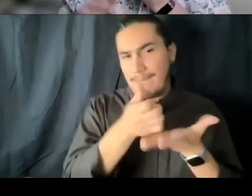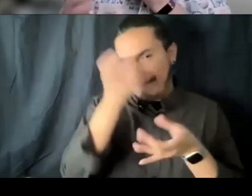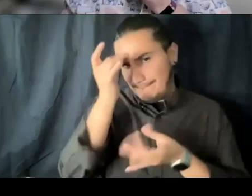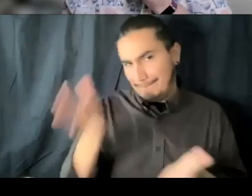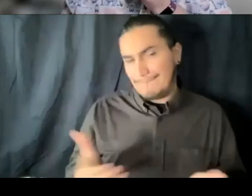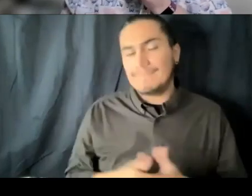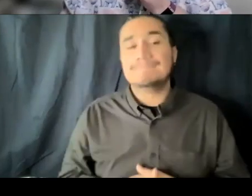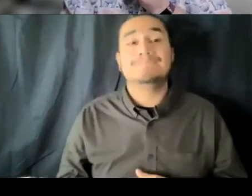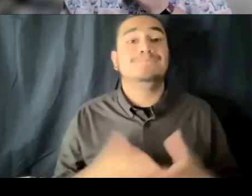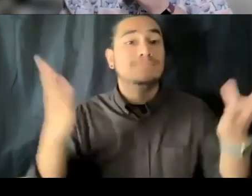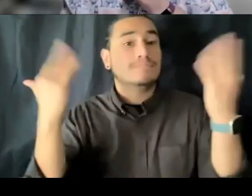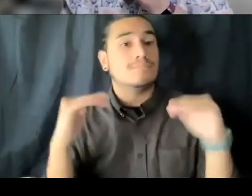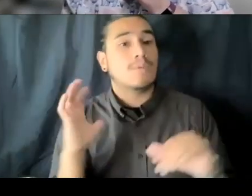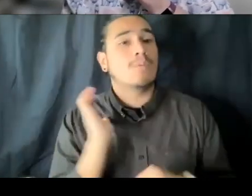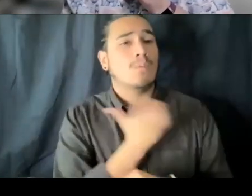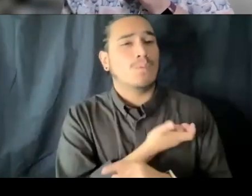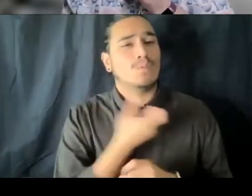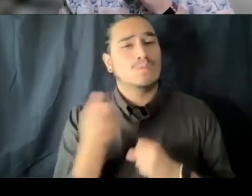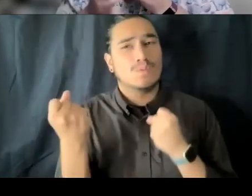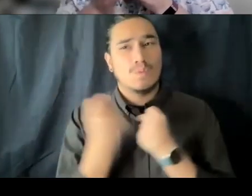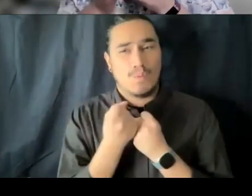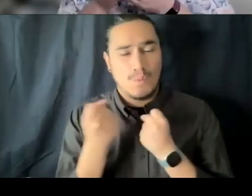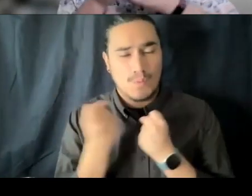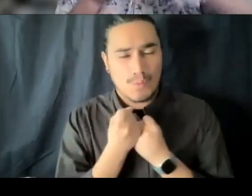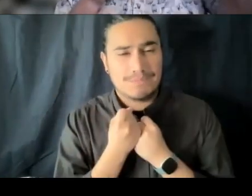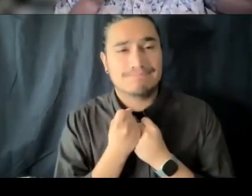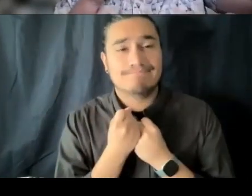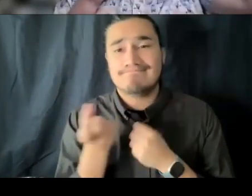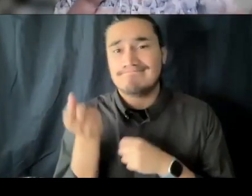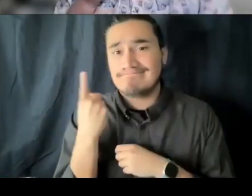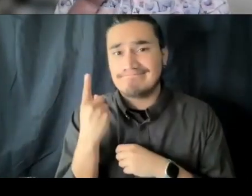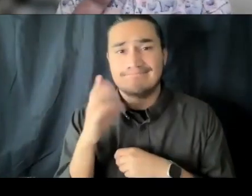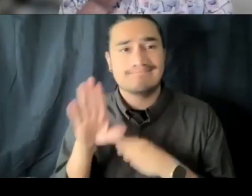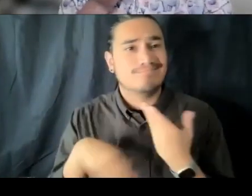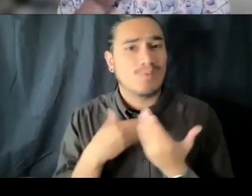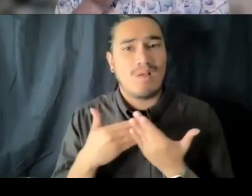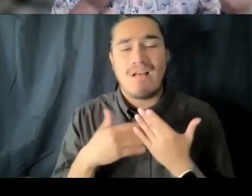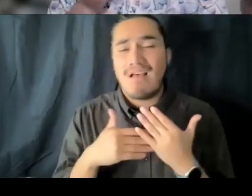So our support, y'all listed tons of really specific ideas,